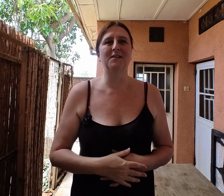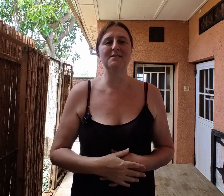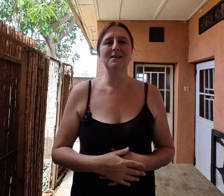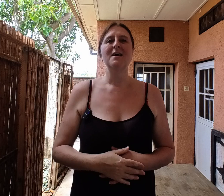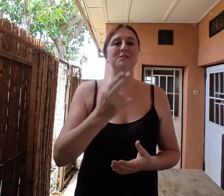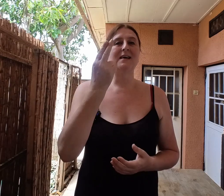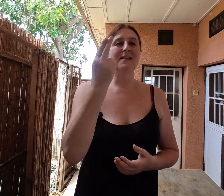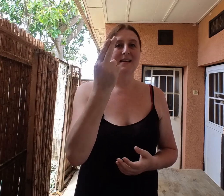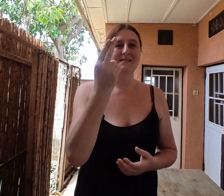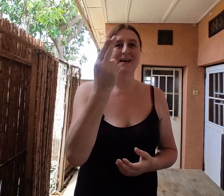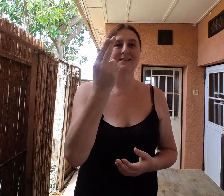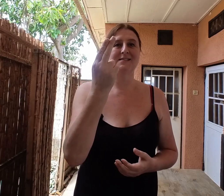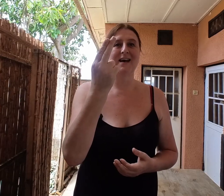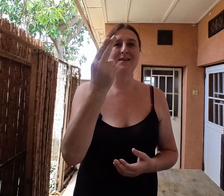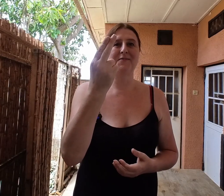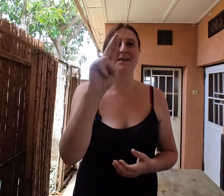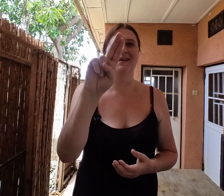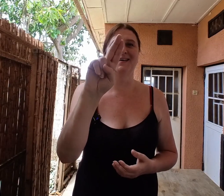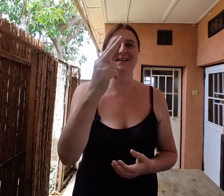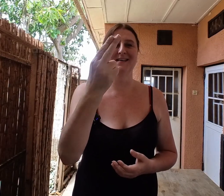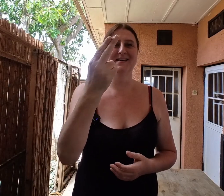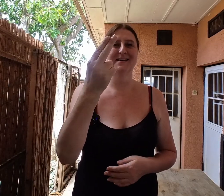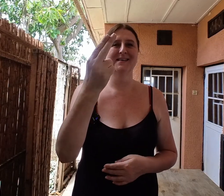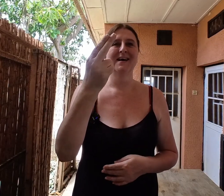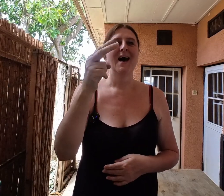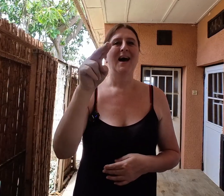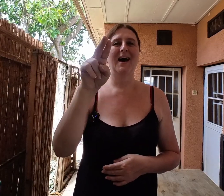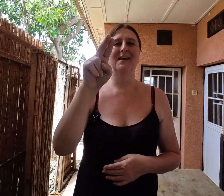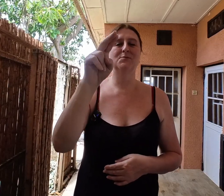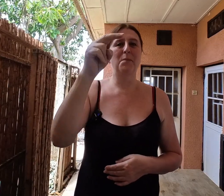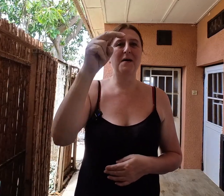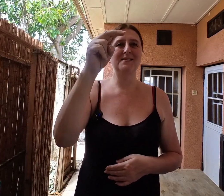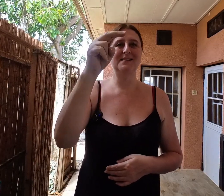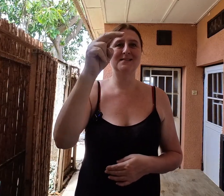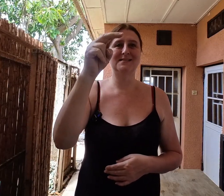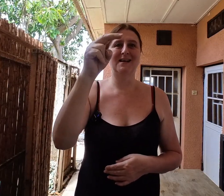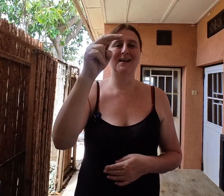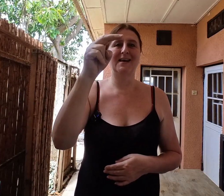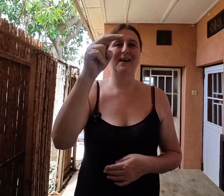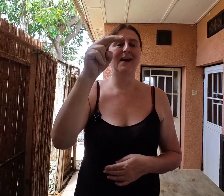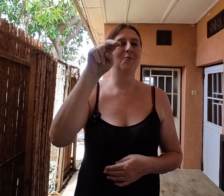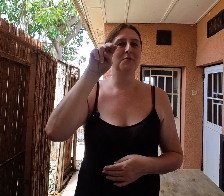of this. So we're taking this handshape, and we're bending it slightly, and we're